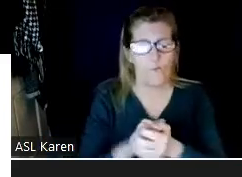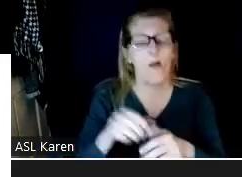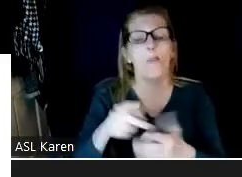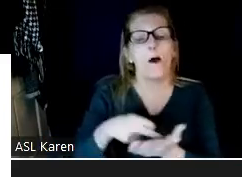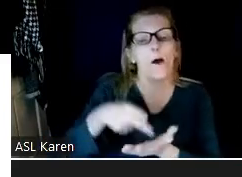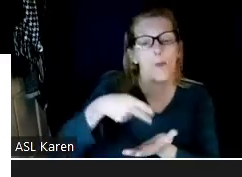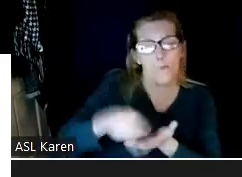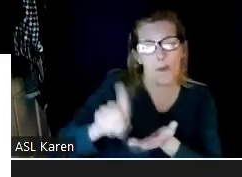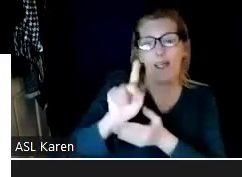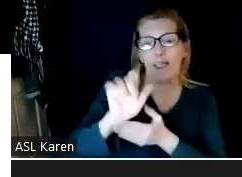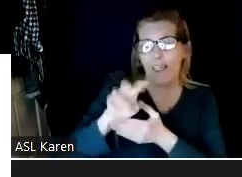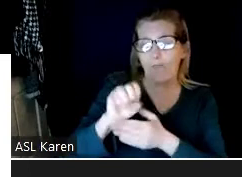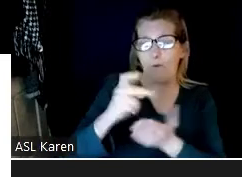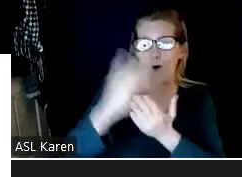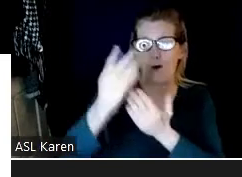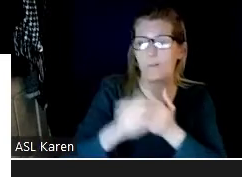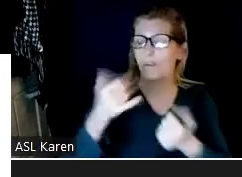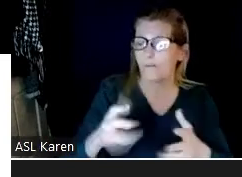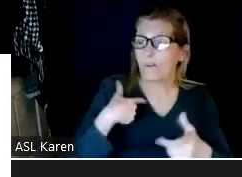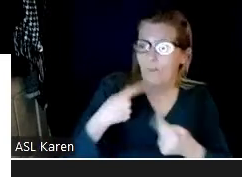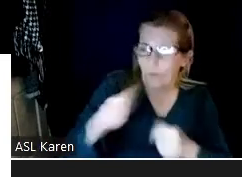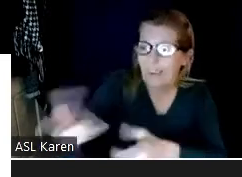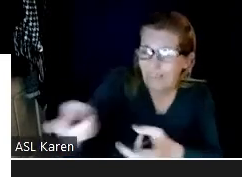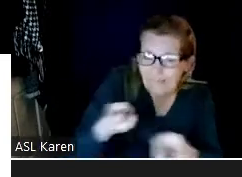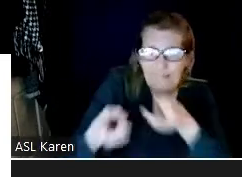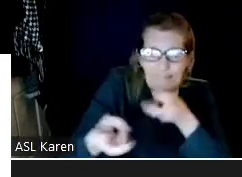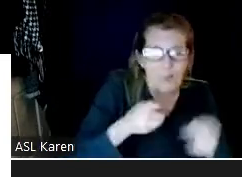a focus on getting input from people as we've been building the program.